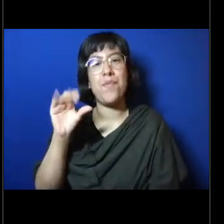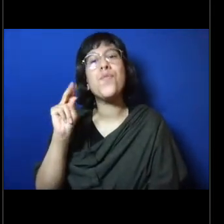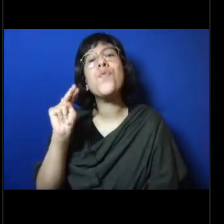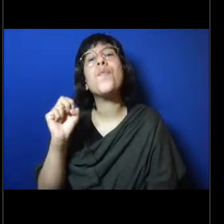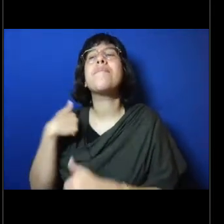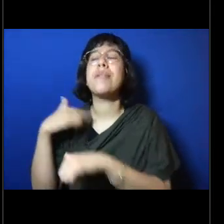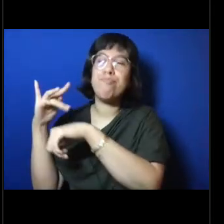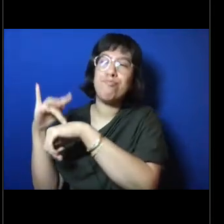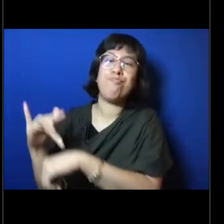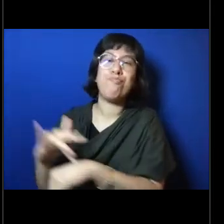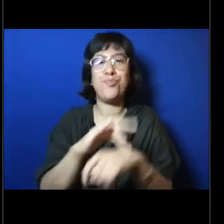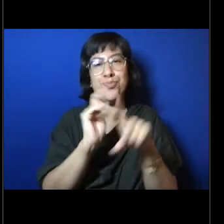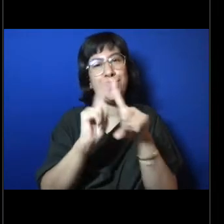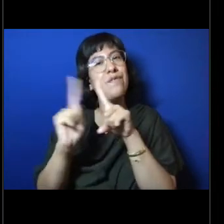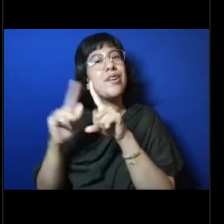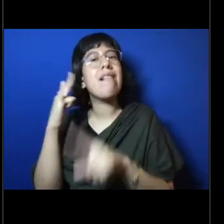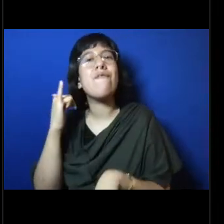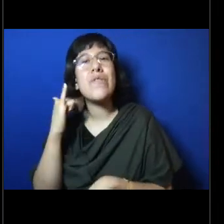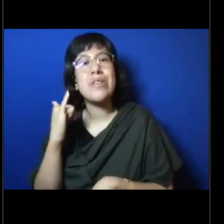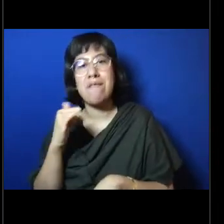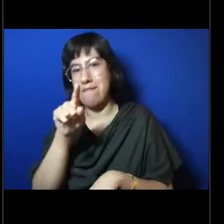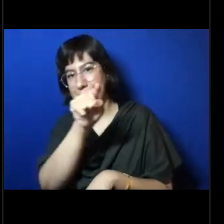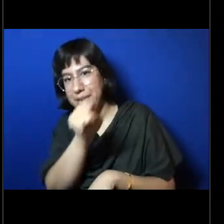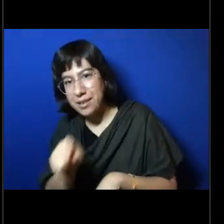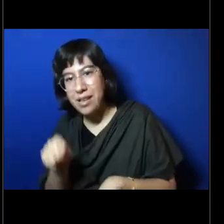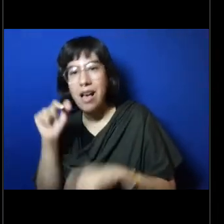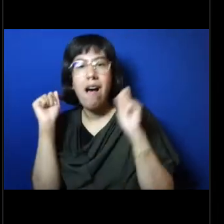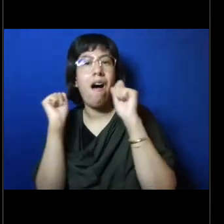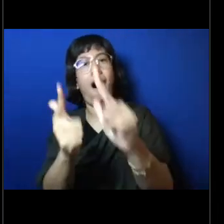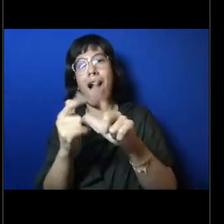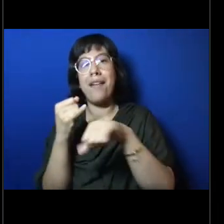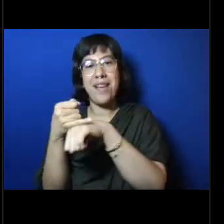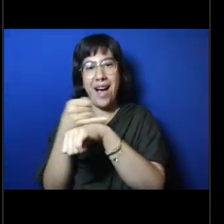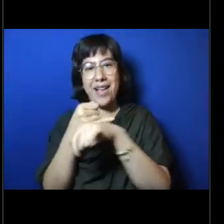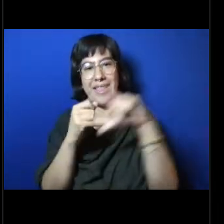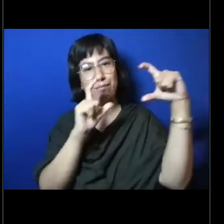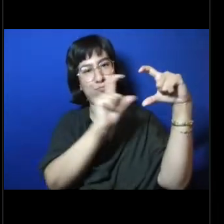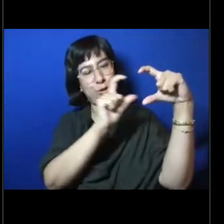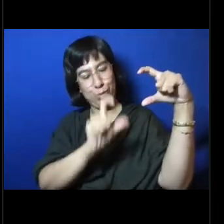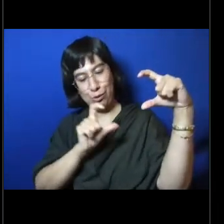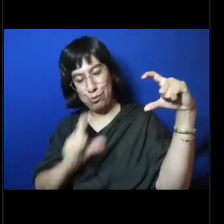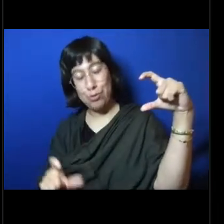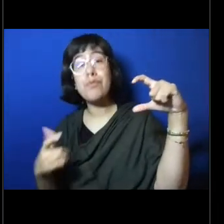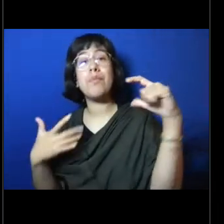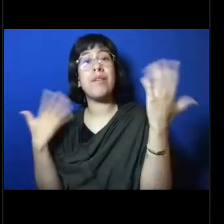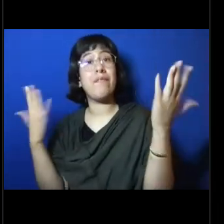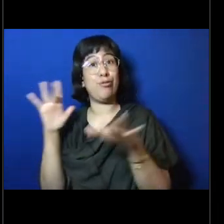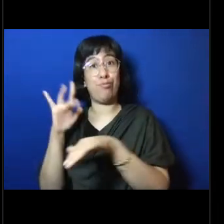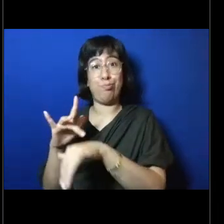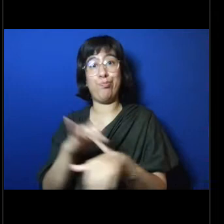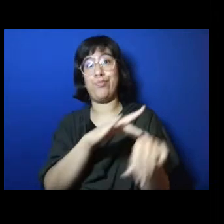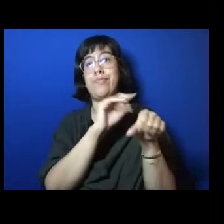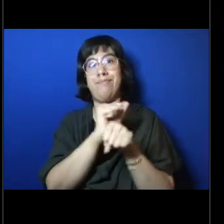in Southern California and among them all these islands. And I've worked on on all of them in various abalone projects.